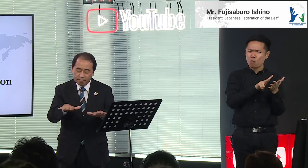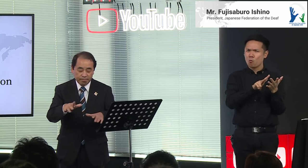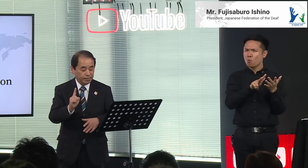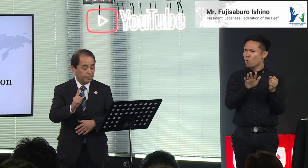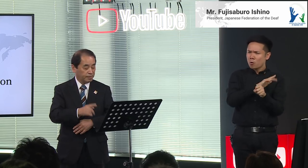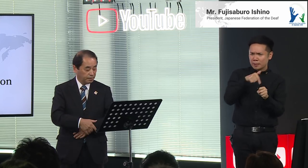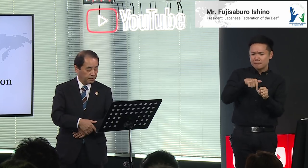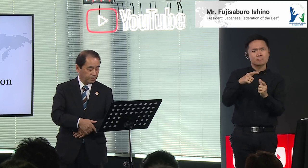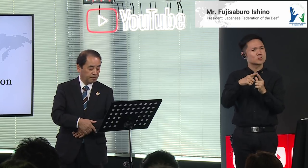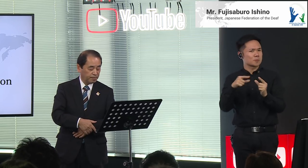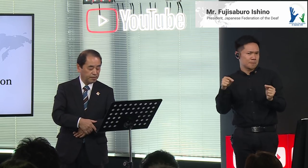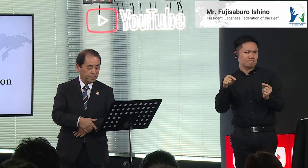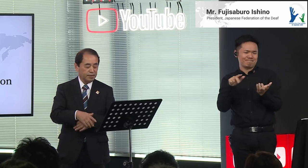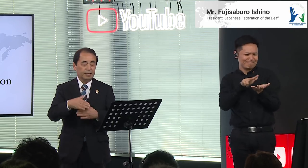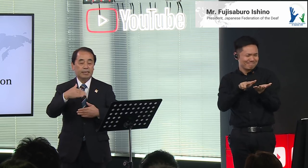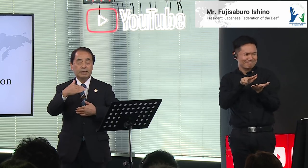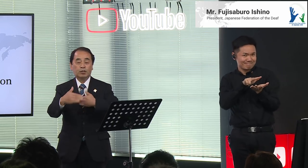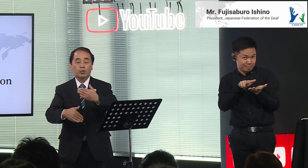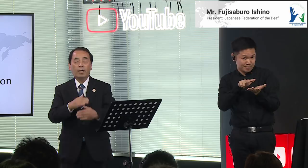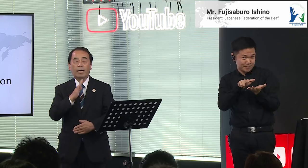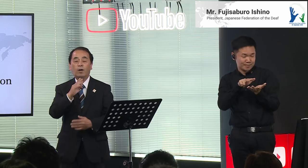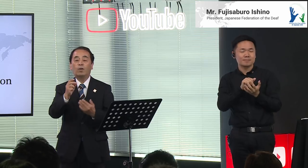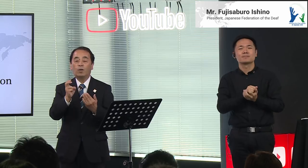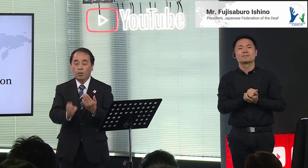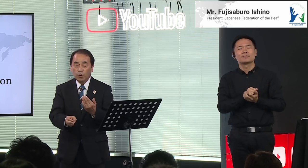the guests from all over the world, and Japan.